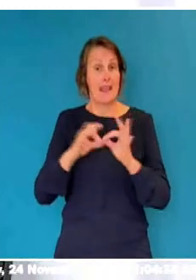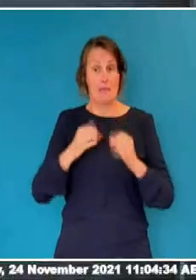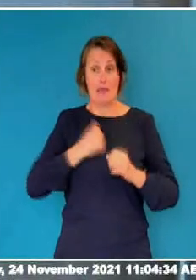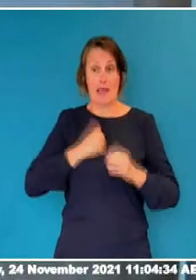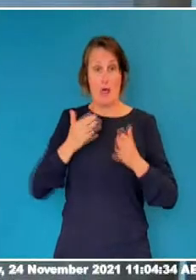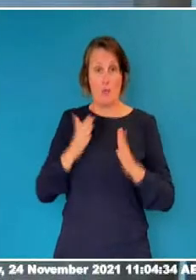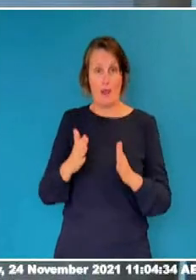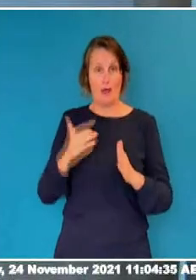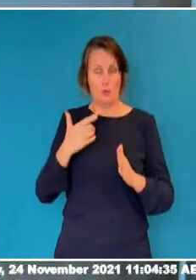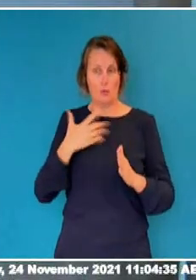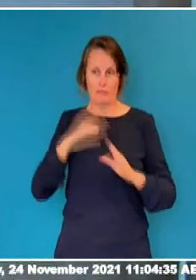awareness and education.